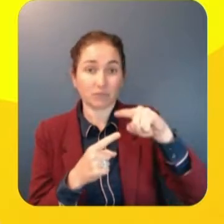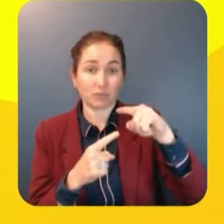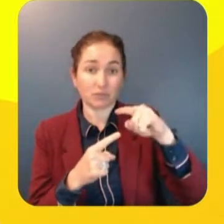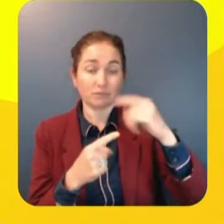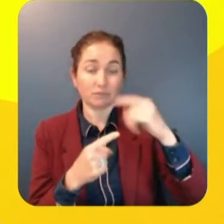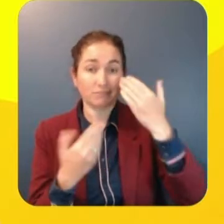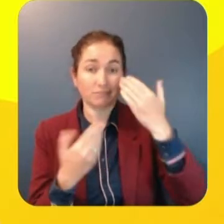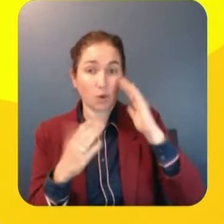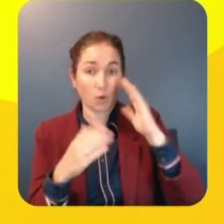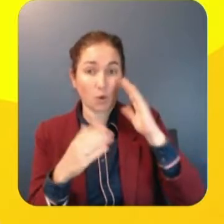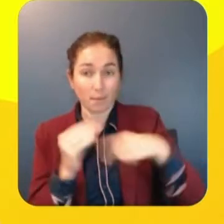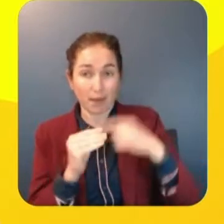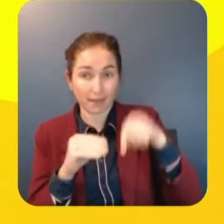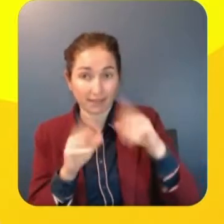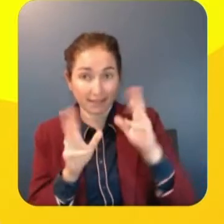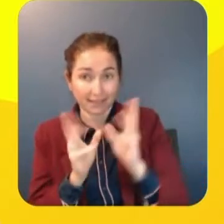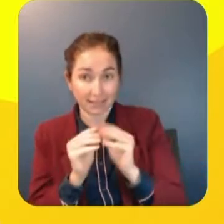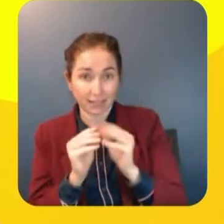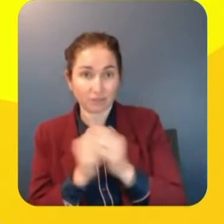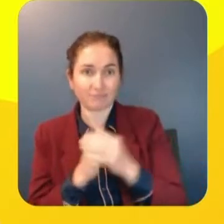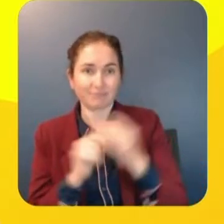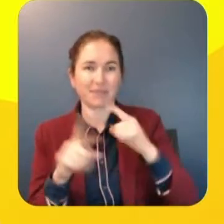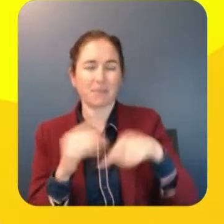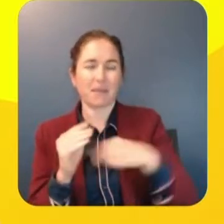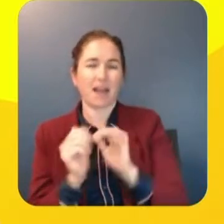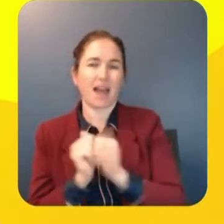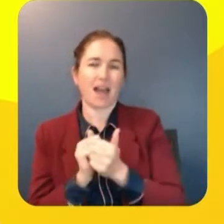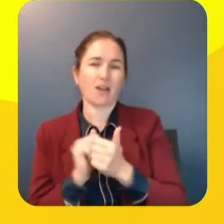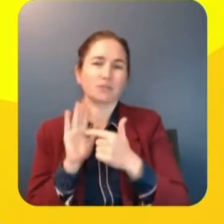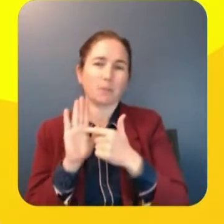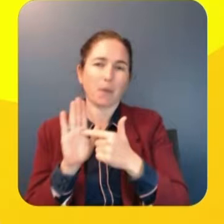Well, it's all about how to model and incentivize inclusive leadership,